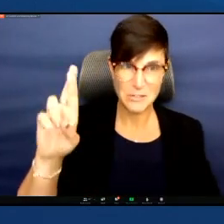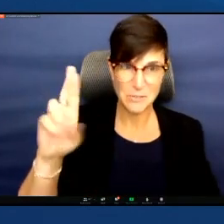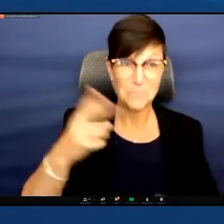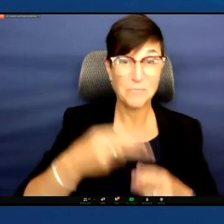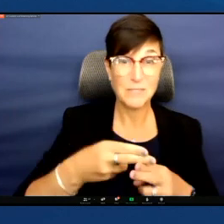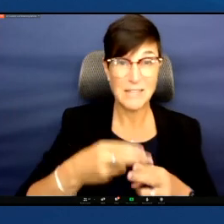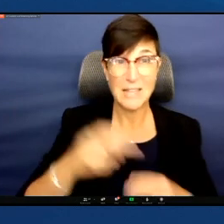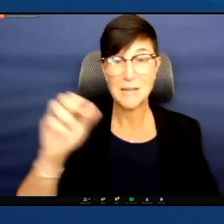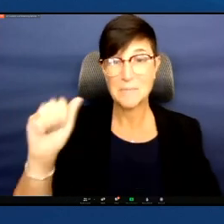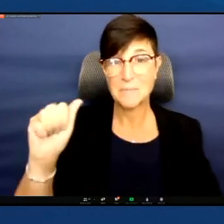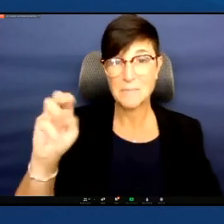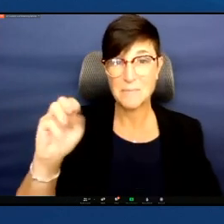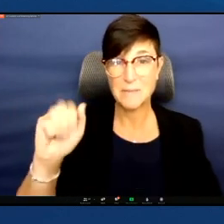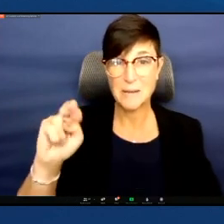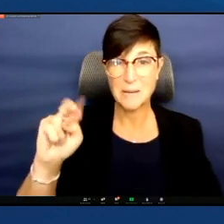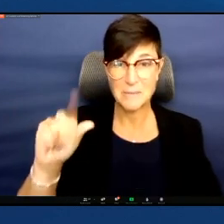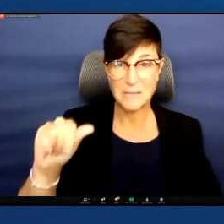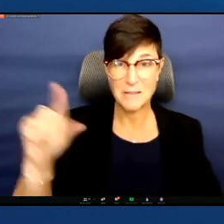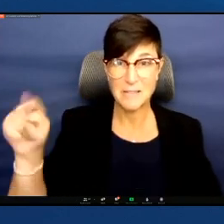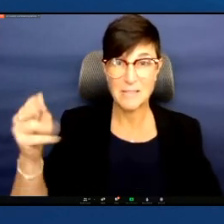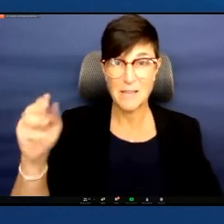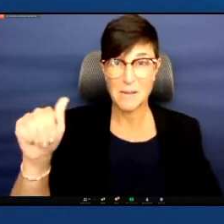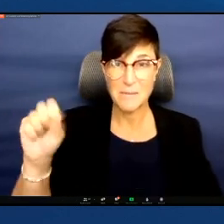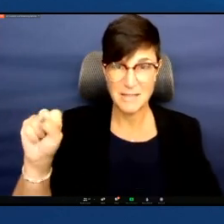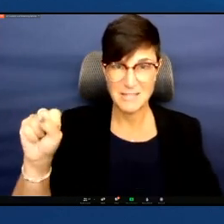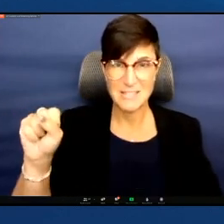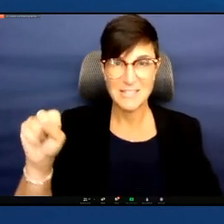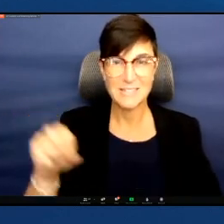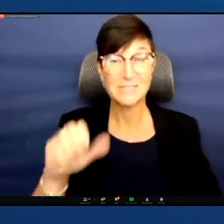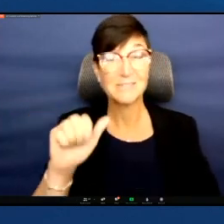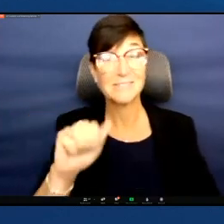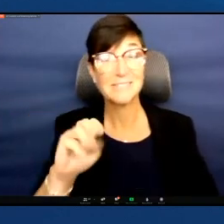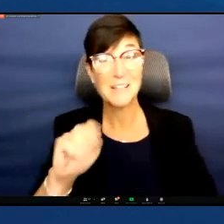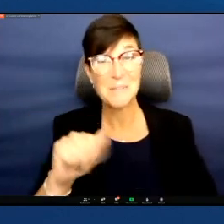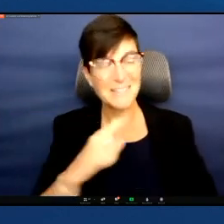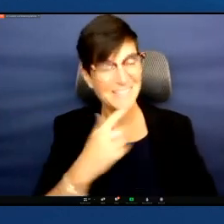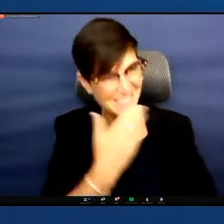Thank you, Robert, and thanks to all of you for participating. I, for one, appreciate